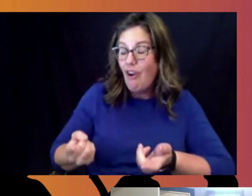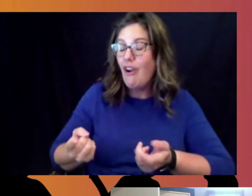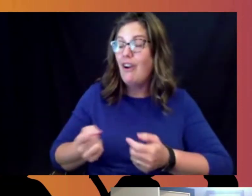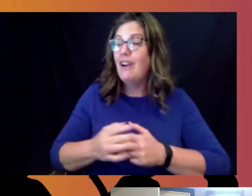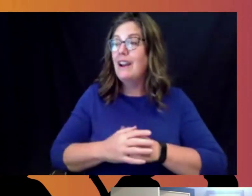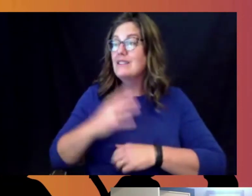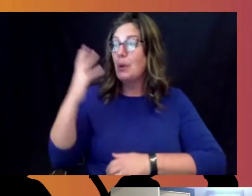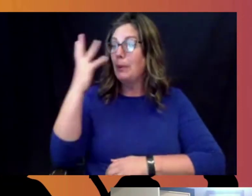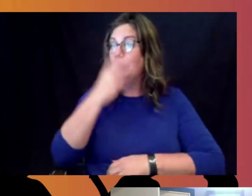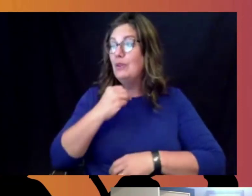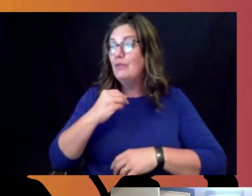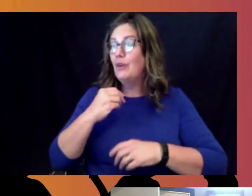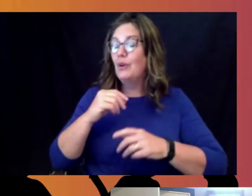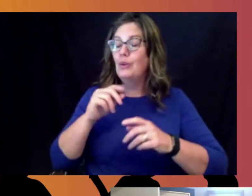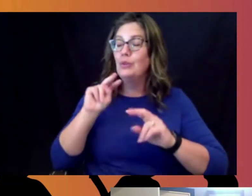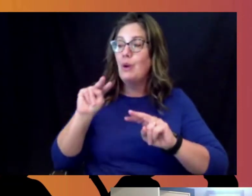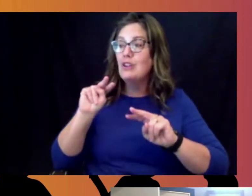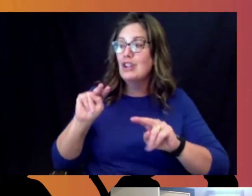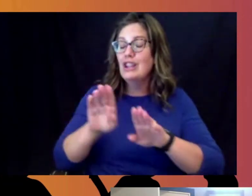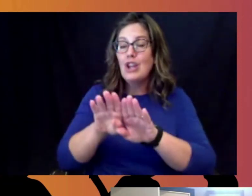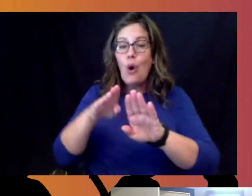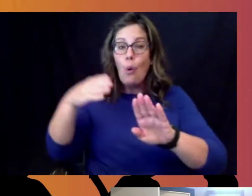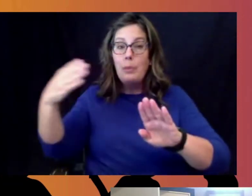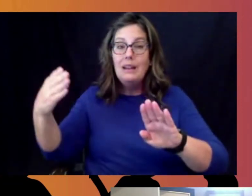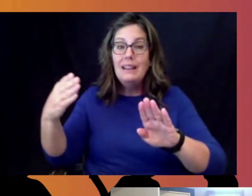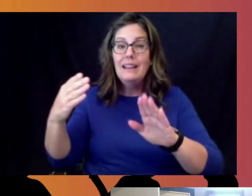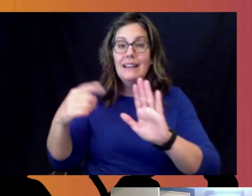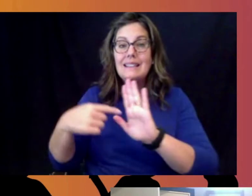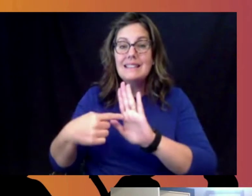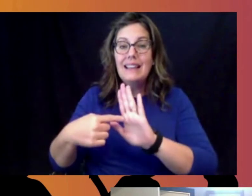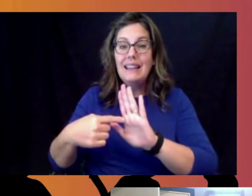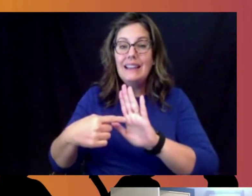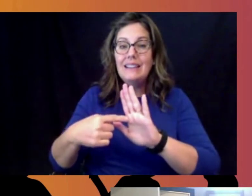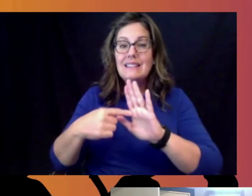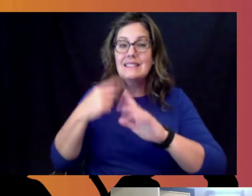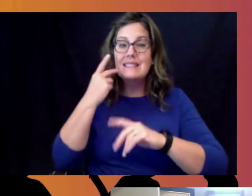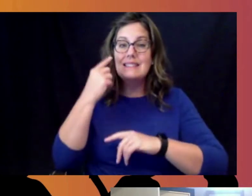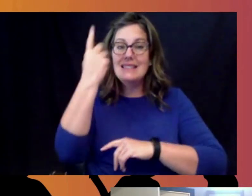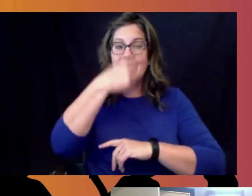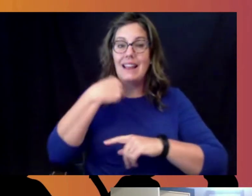watching the opening seeing all the beautifully diverse faces and talking with you earlier this